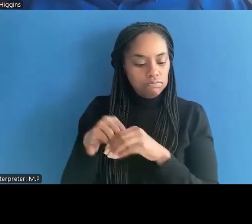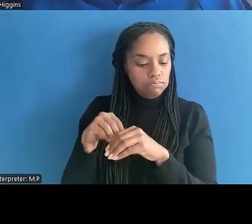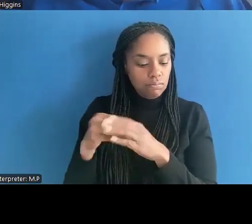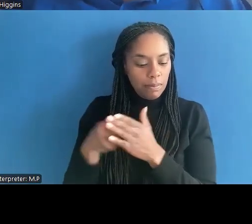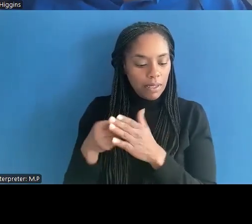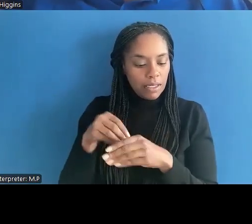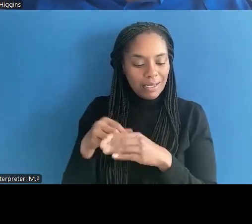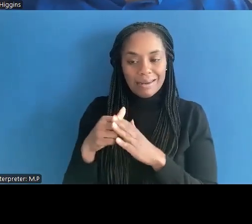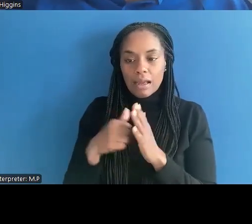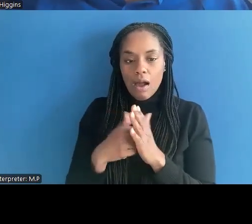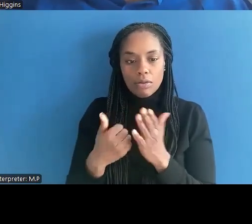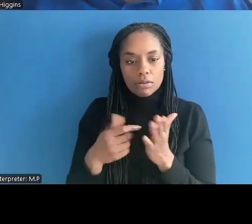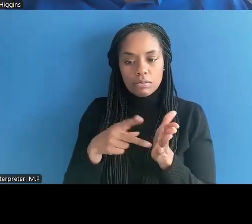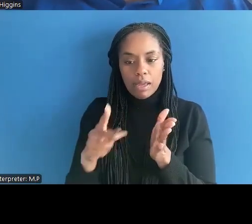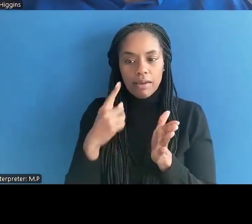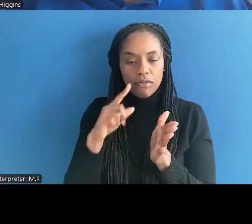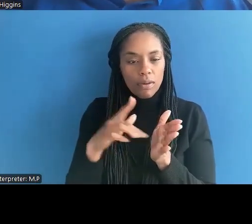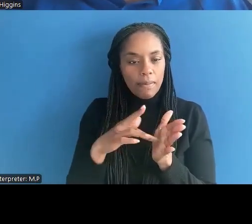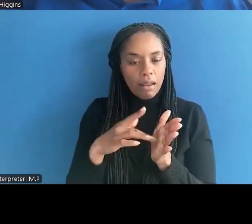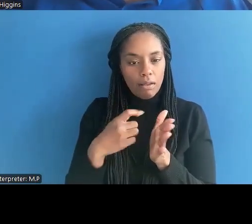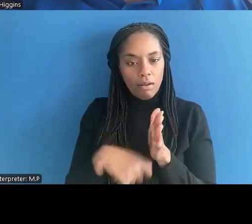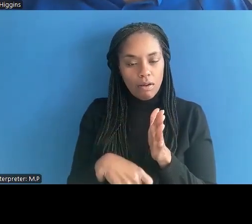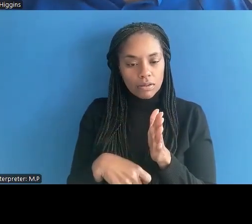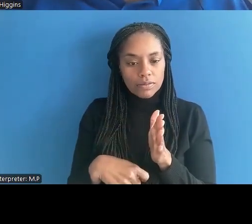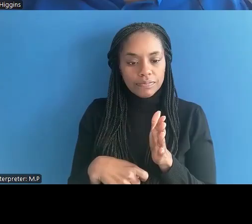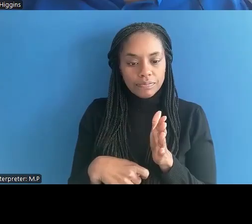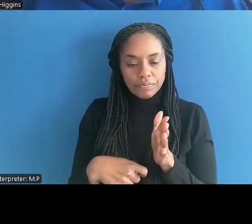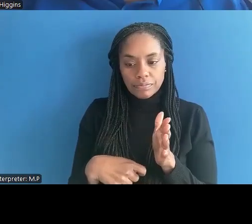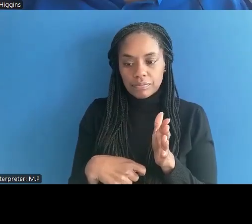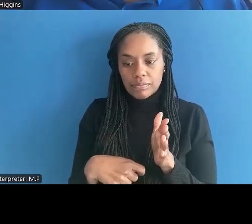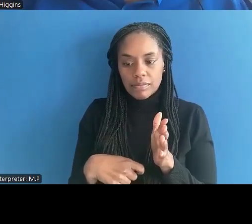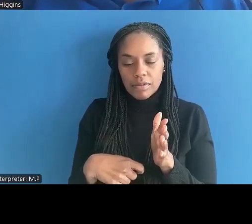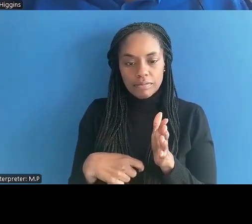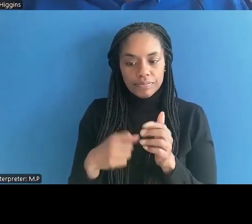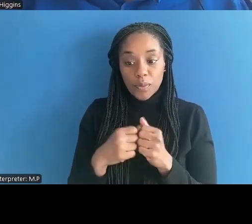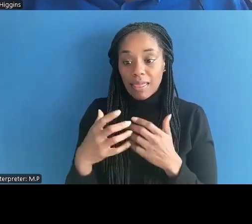to pay for medical expenses without, without affecting,